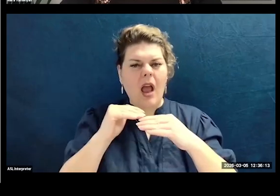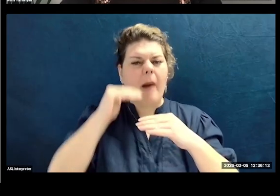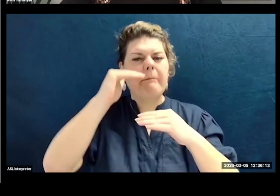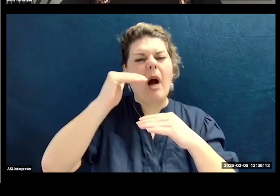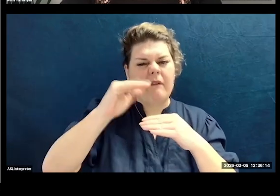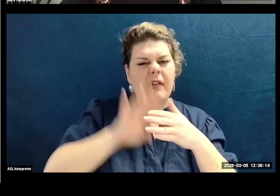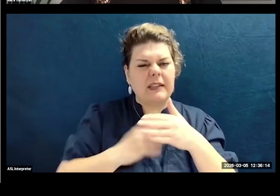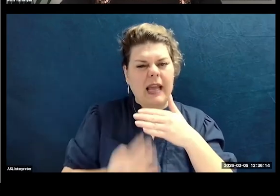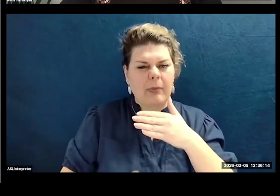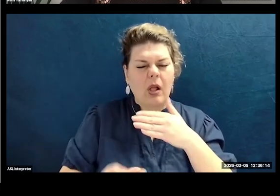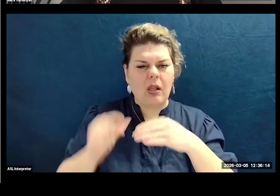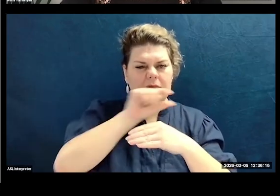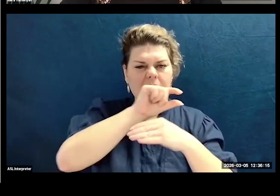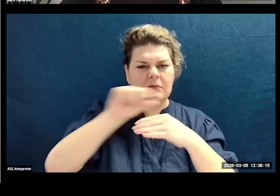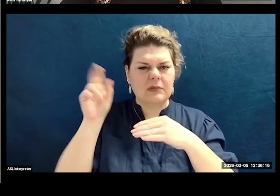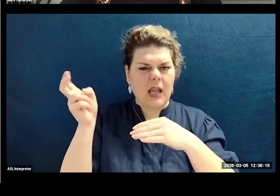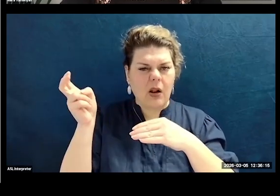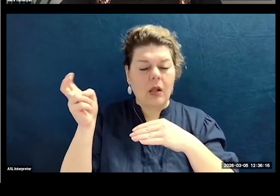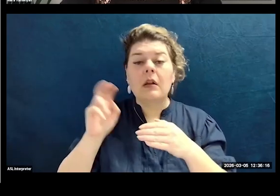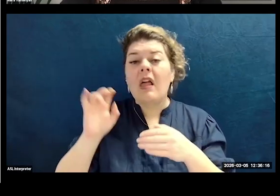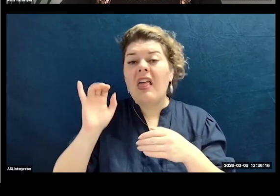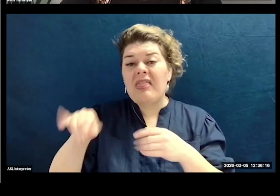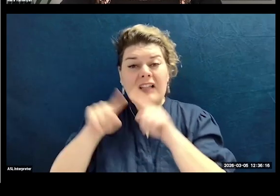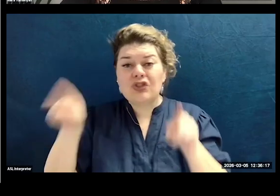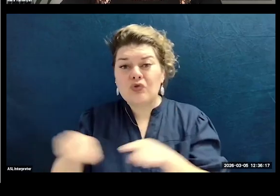so that screen readers don't confuse it with table data.